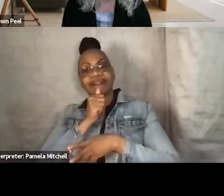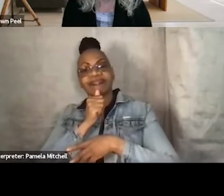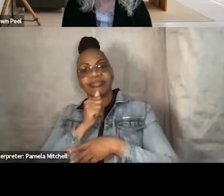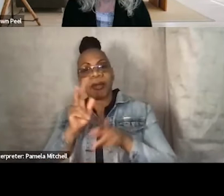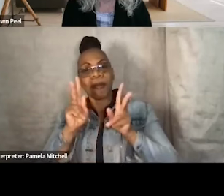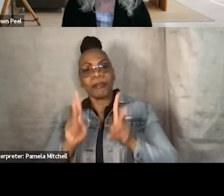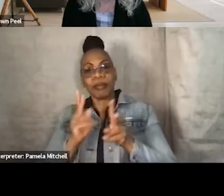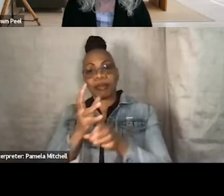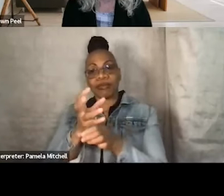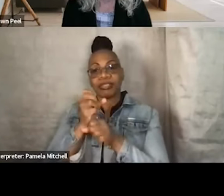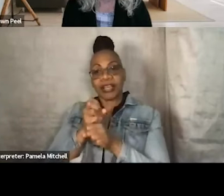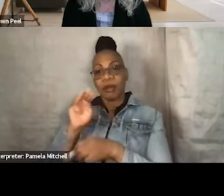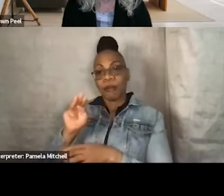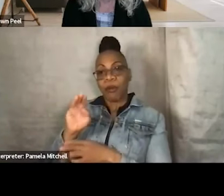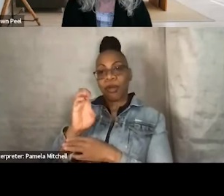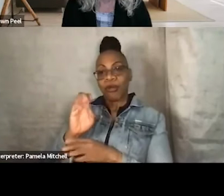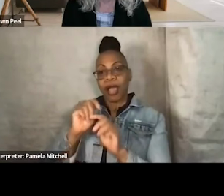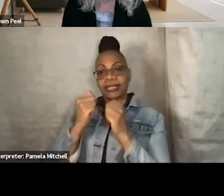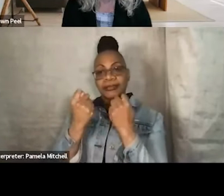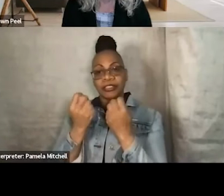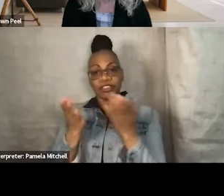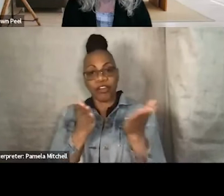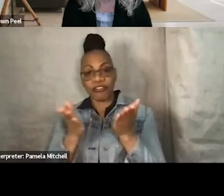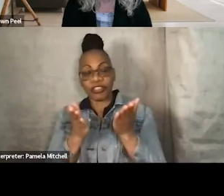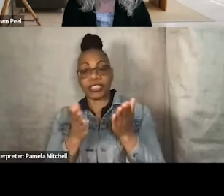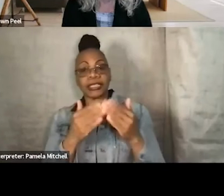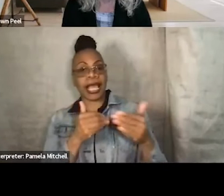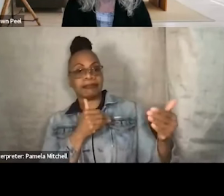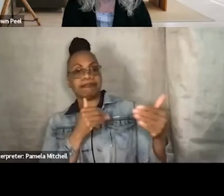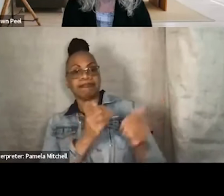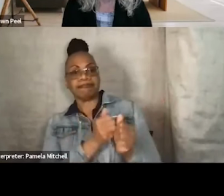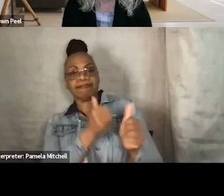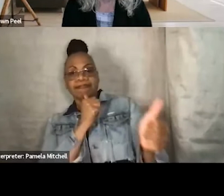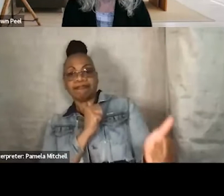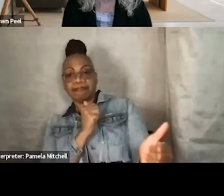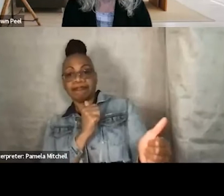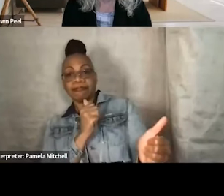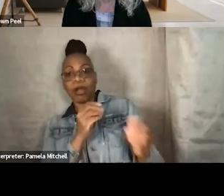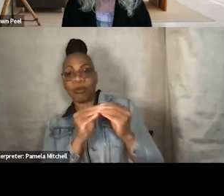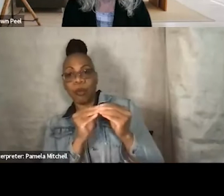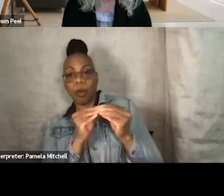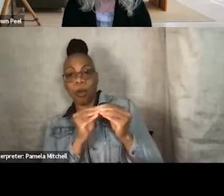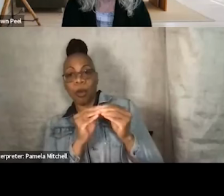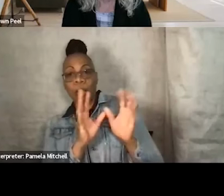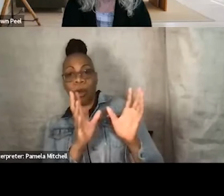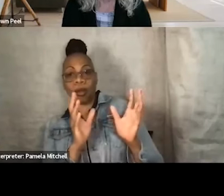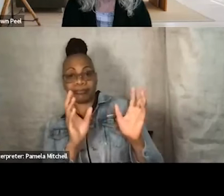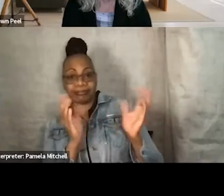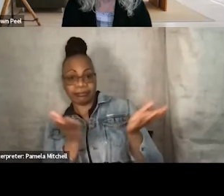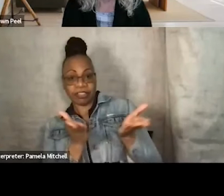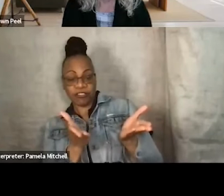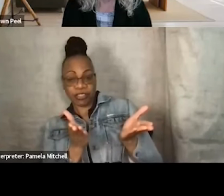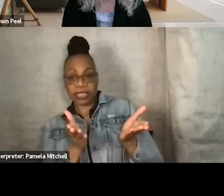and avoid further escalation, the crisis teams arrive dressed in plain clothes and in unmarked cars without lights and sirens.